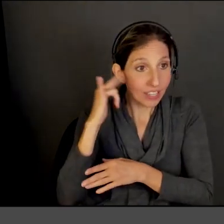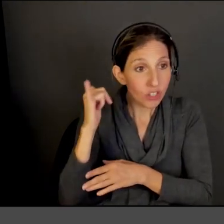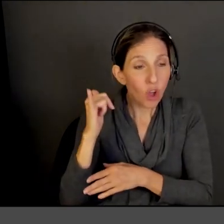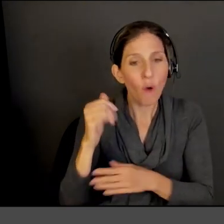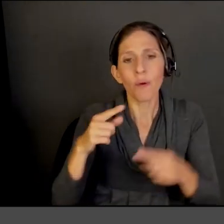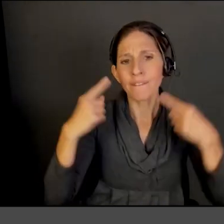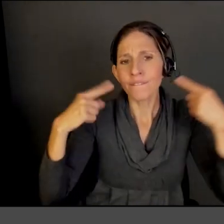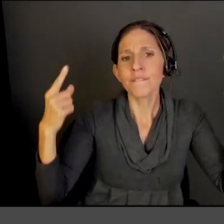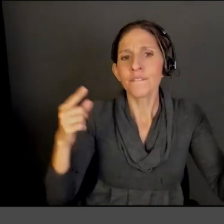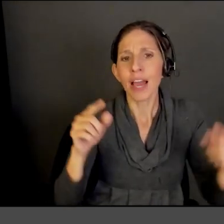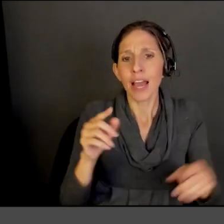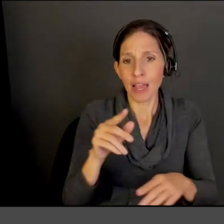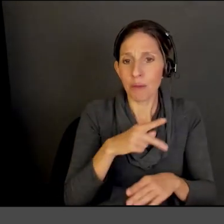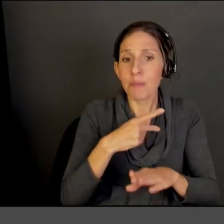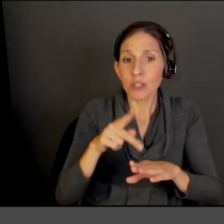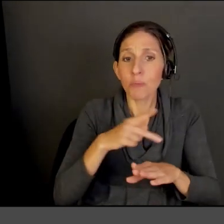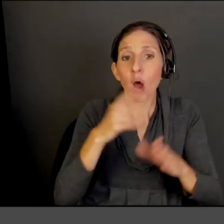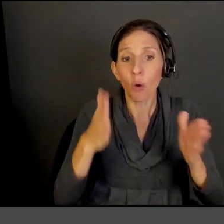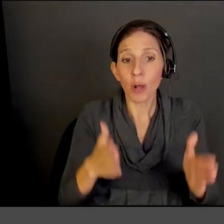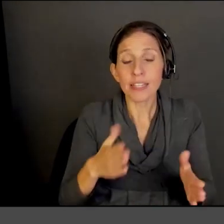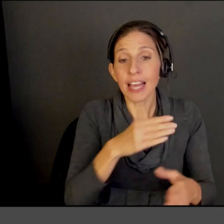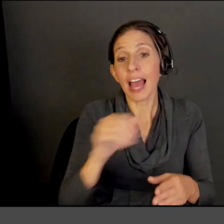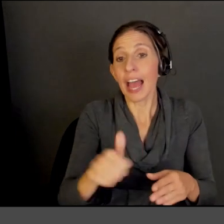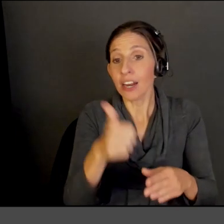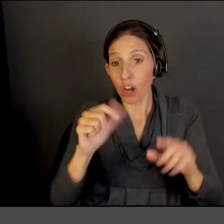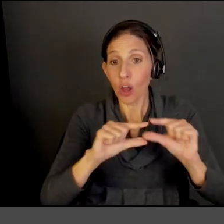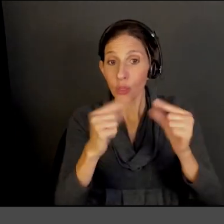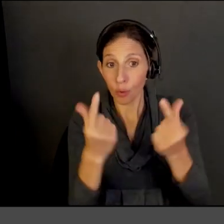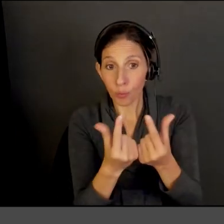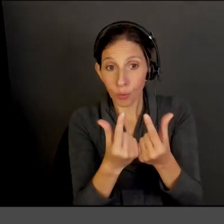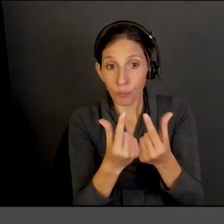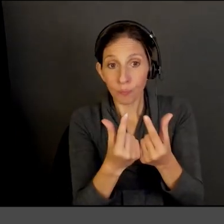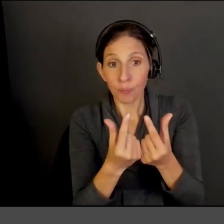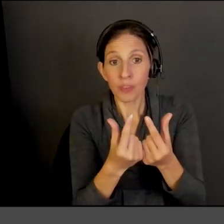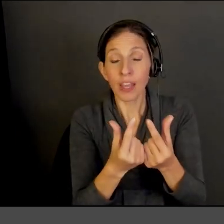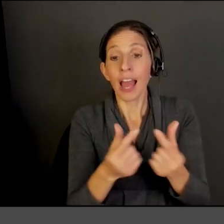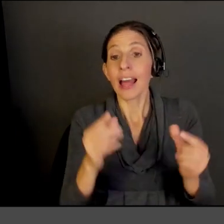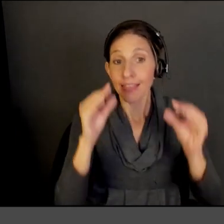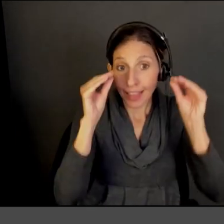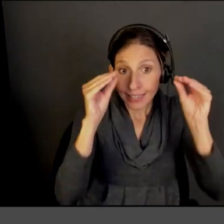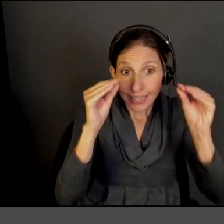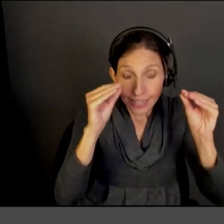AND ANOTHER GROUP THAT THE TEACHERS BEGAN. AND THEN EVERY WELL, LET ME TRY IT. LET'S DANCE.